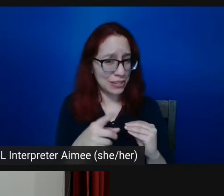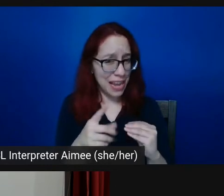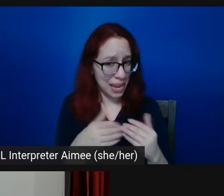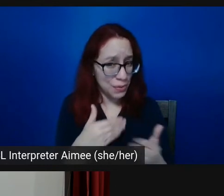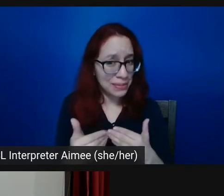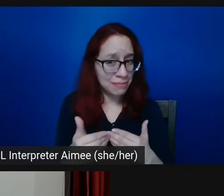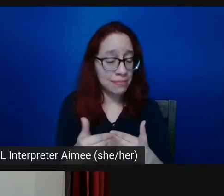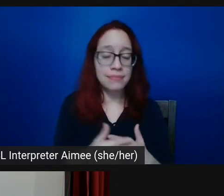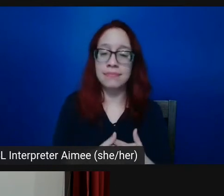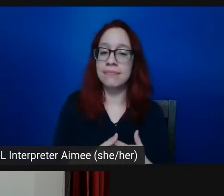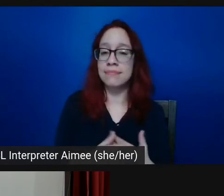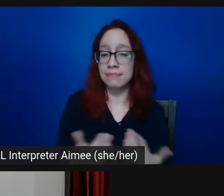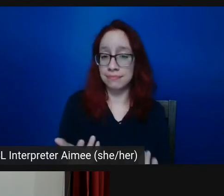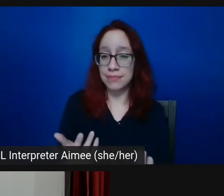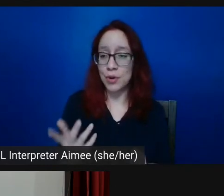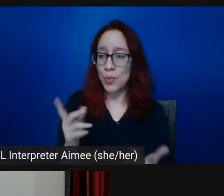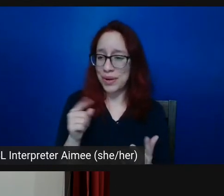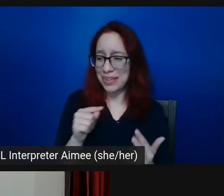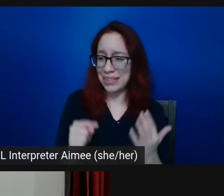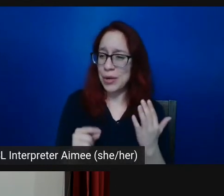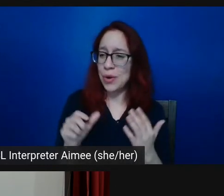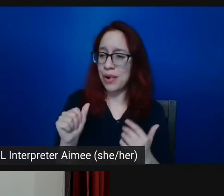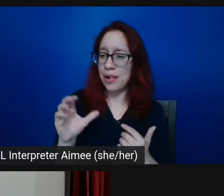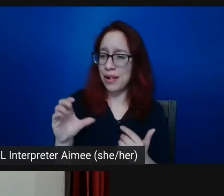With those ones with the accordions I think it was the Kadence blocks